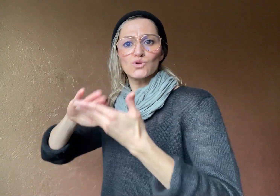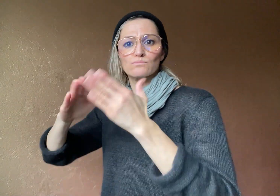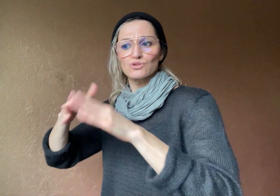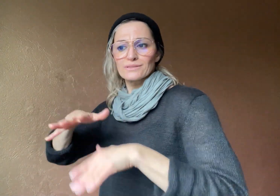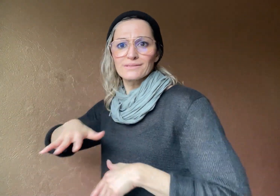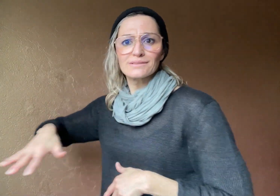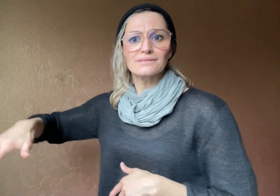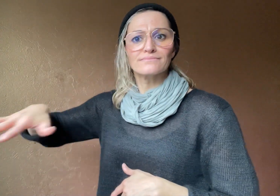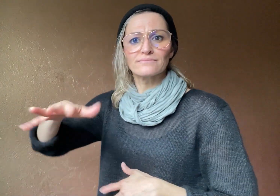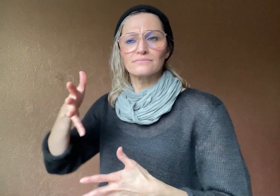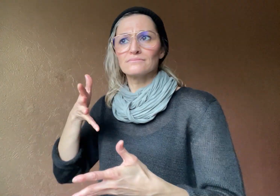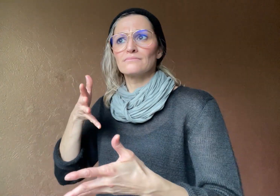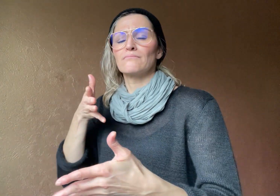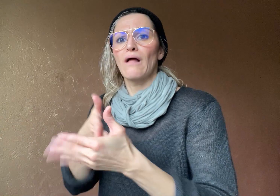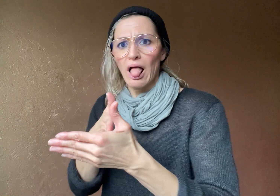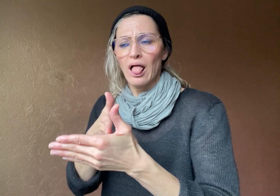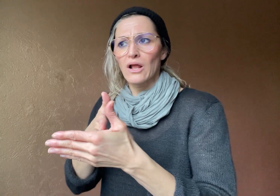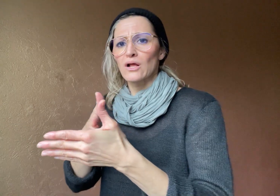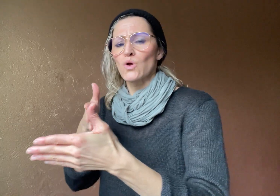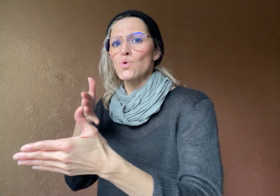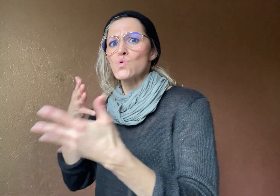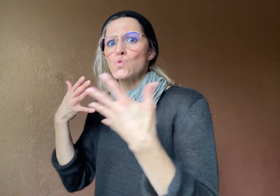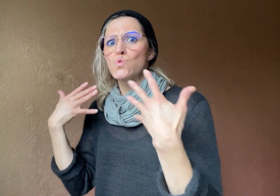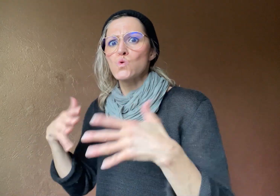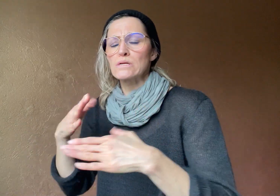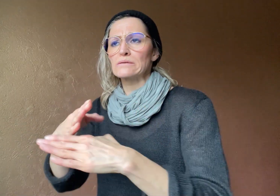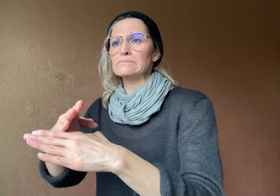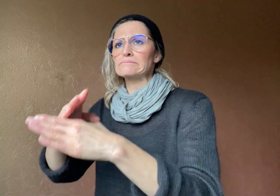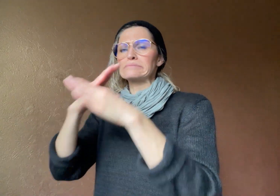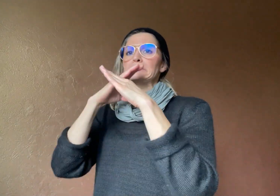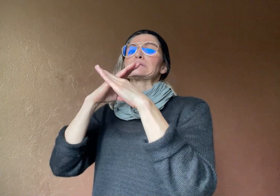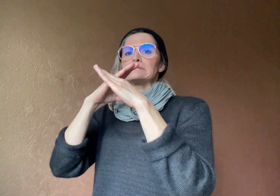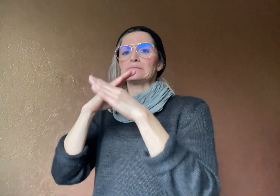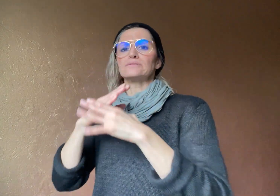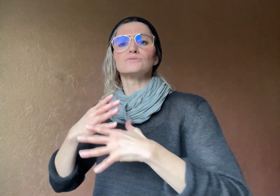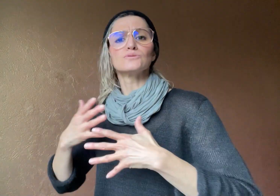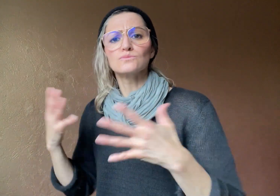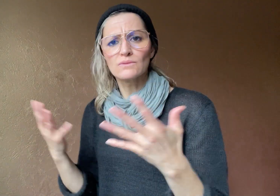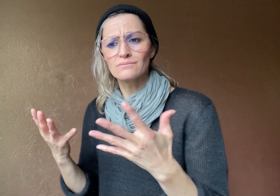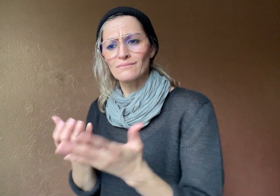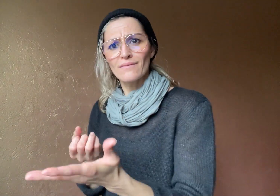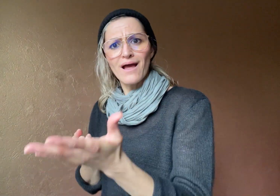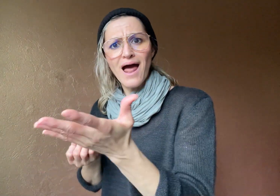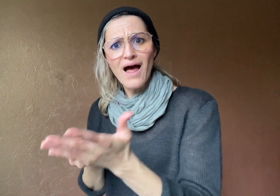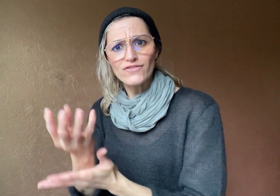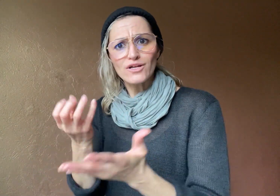the Deaf community faced serious barriers